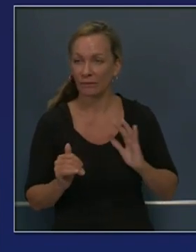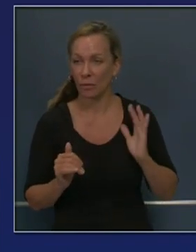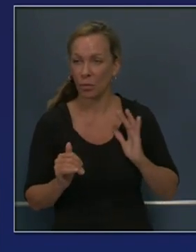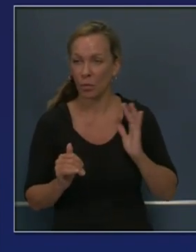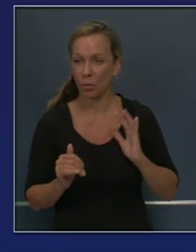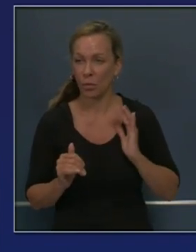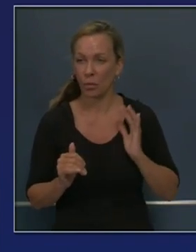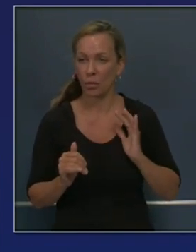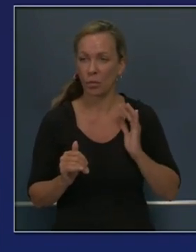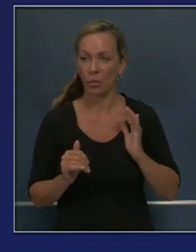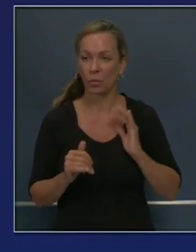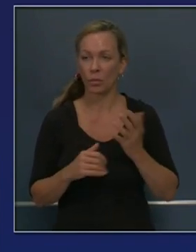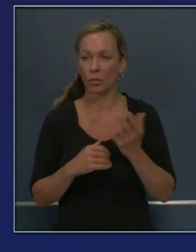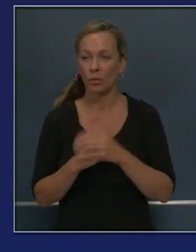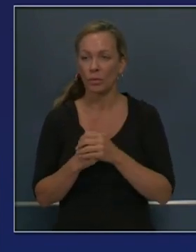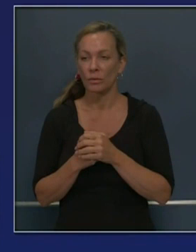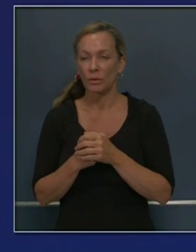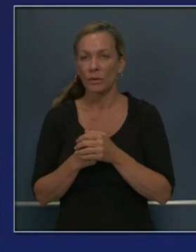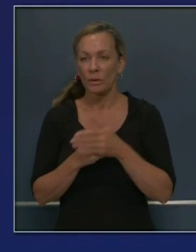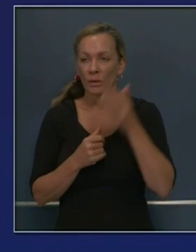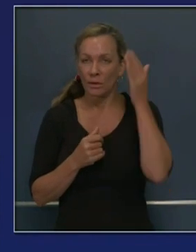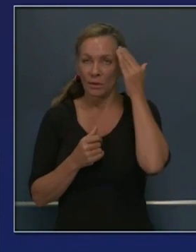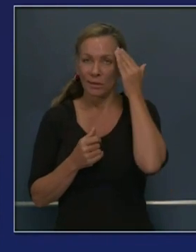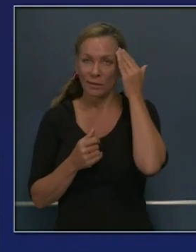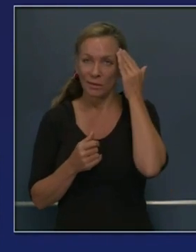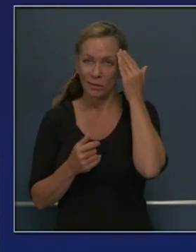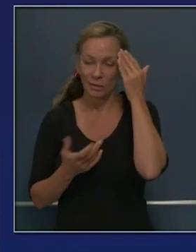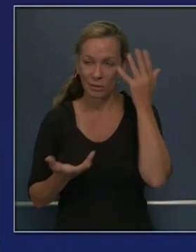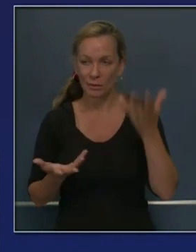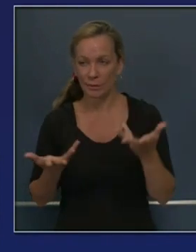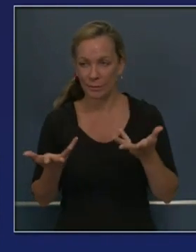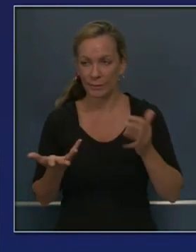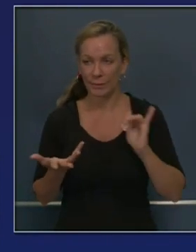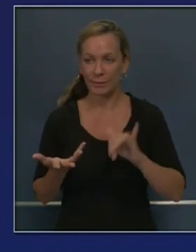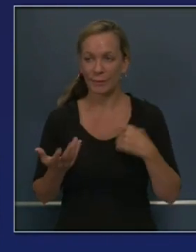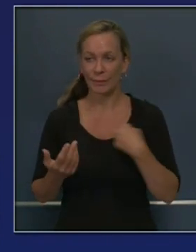IN 2000 AND WHICH IS SLIGHTLY